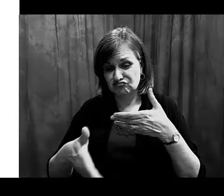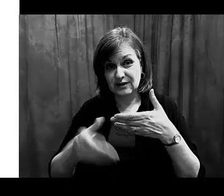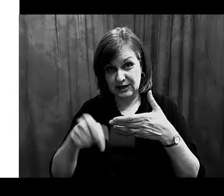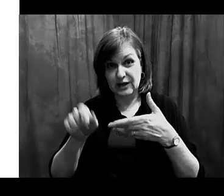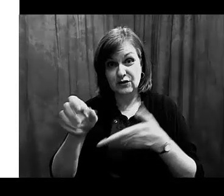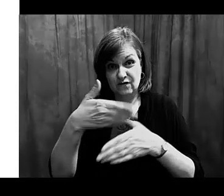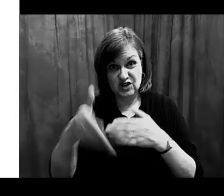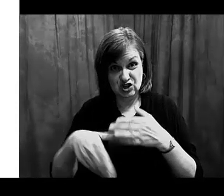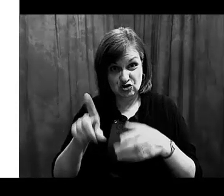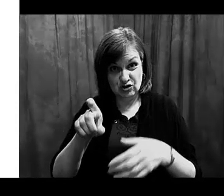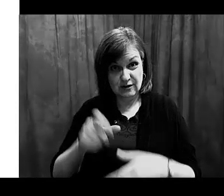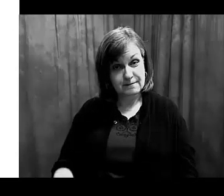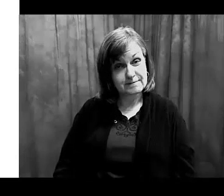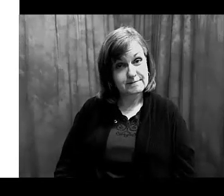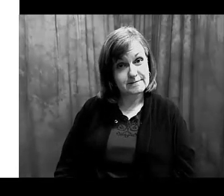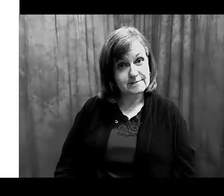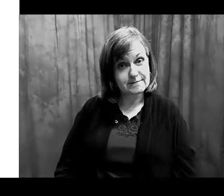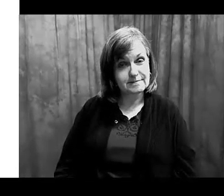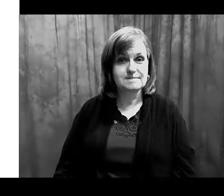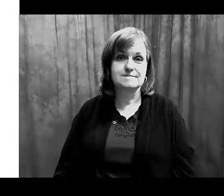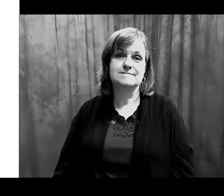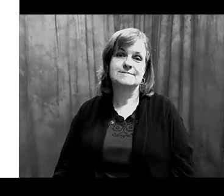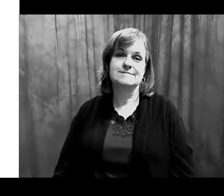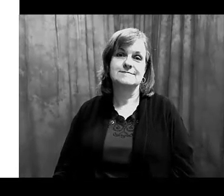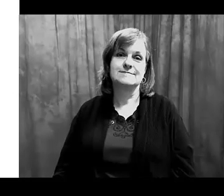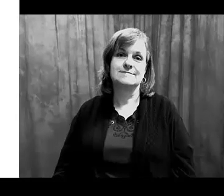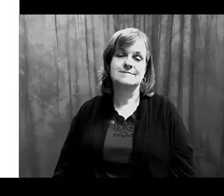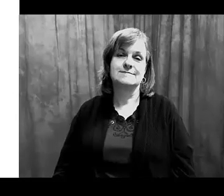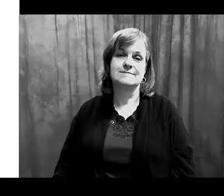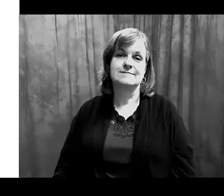can you finish this?